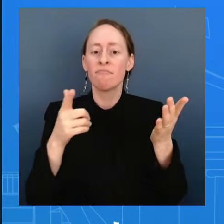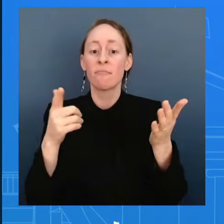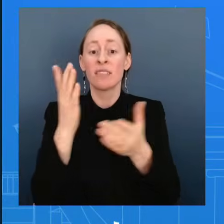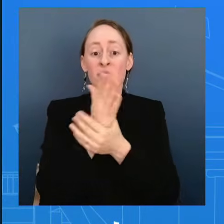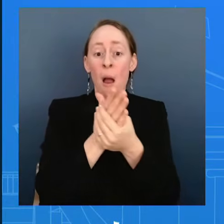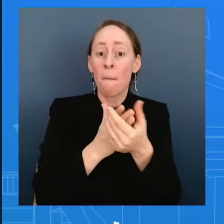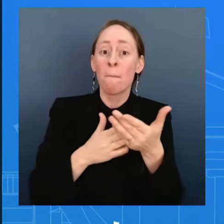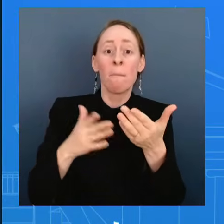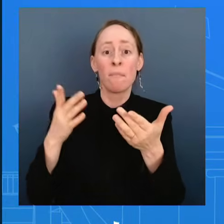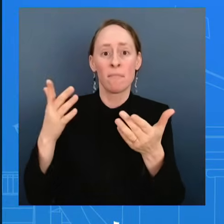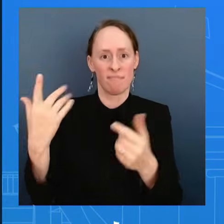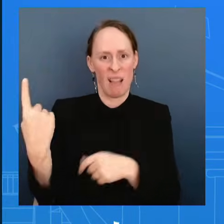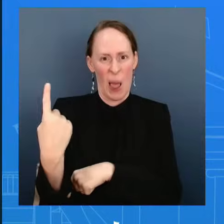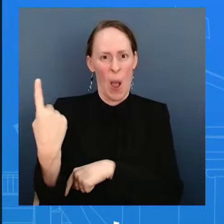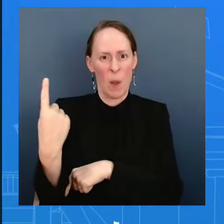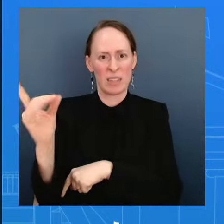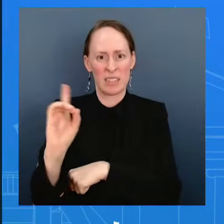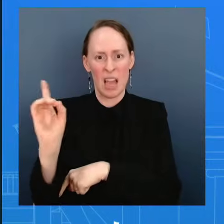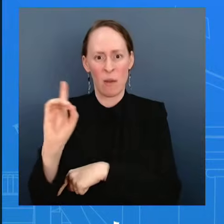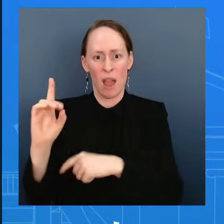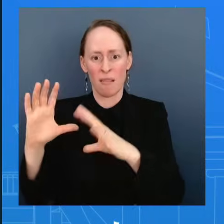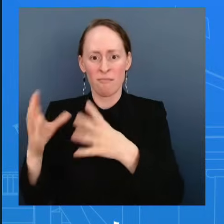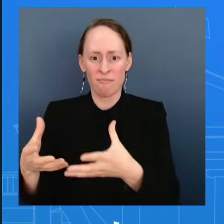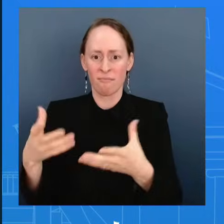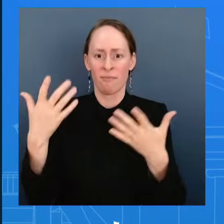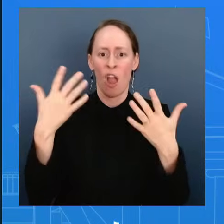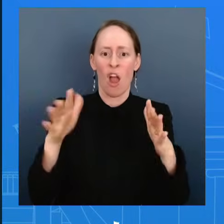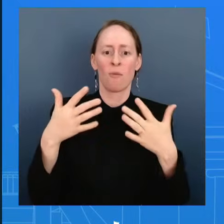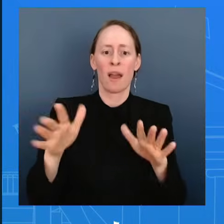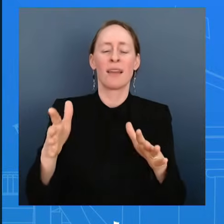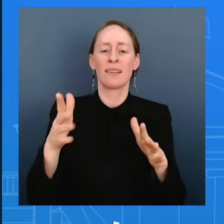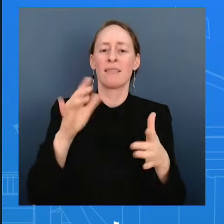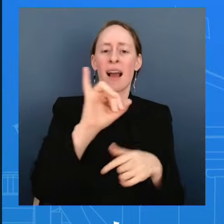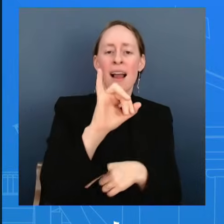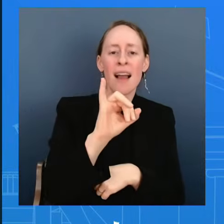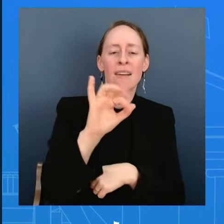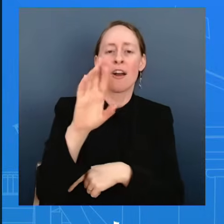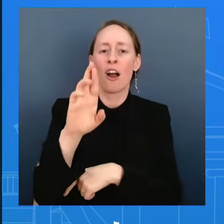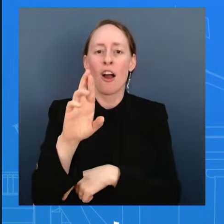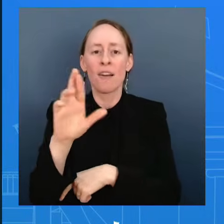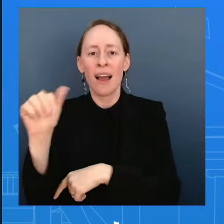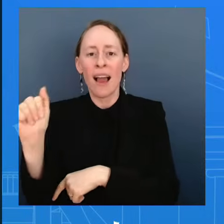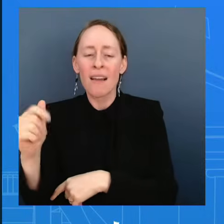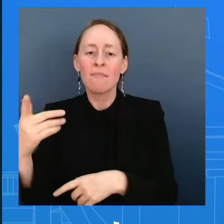and the economic team is going to continue to monitor the situations that have developed over the last 24 hours or so.